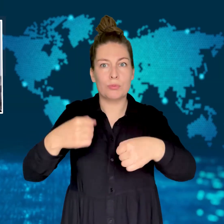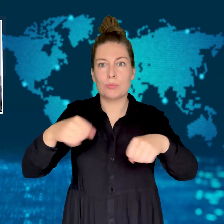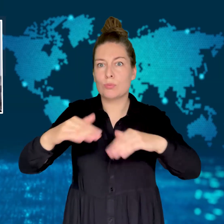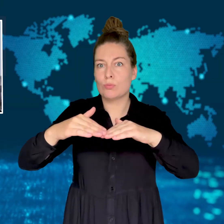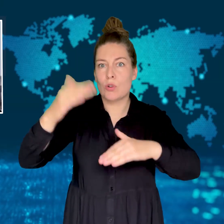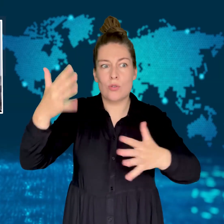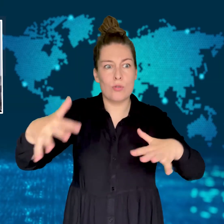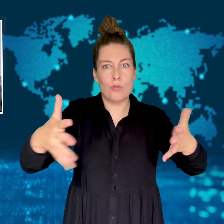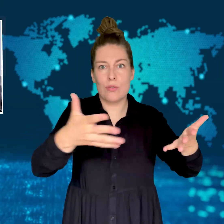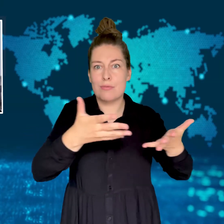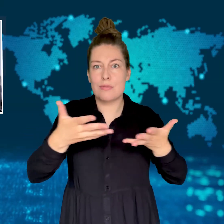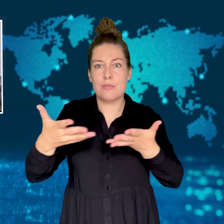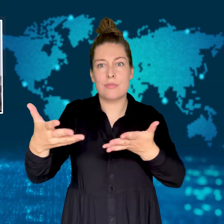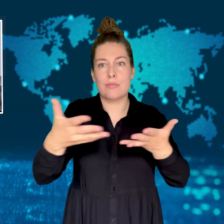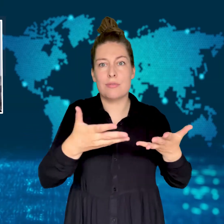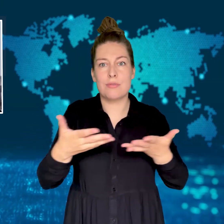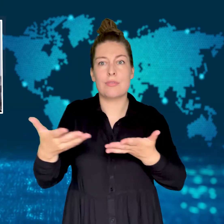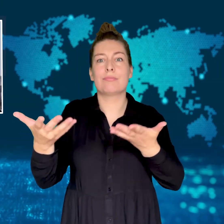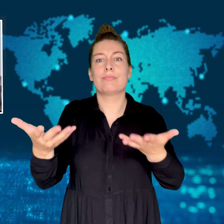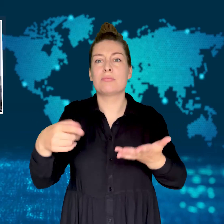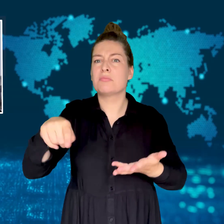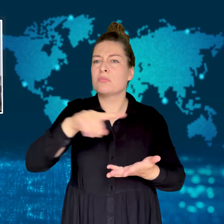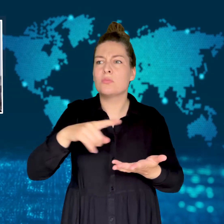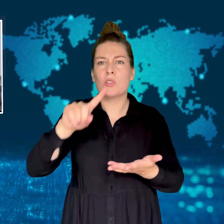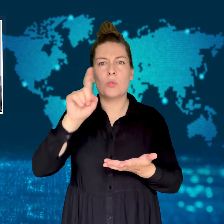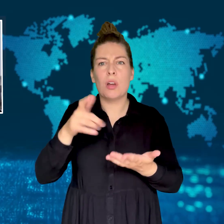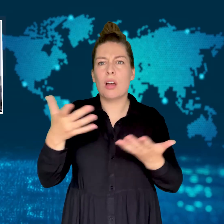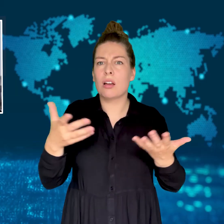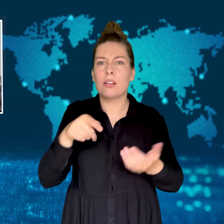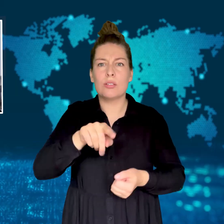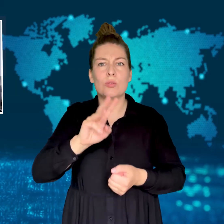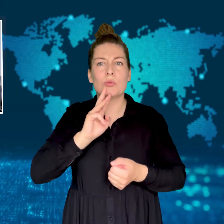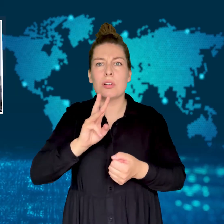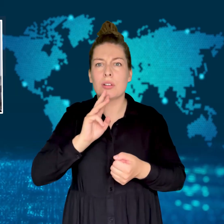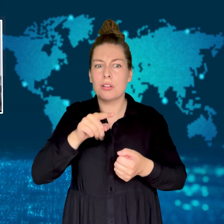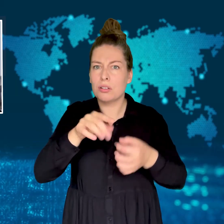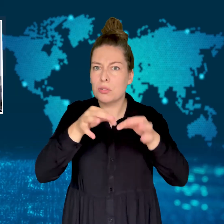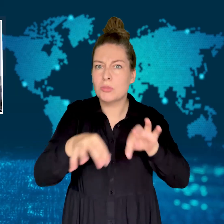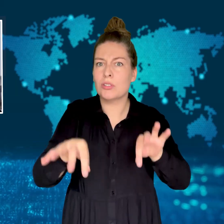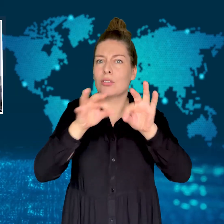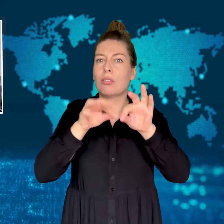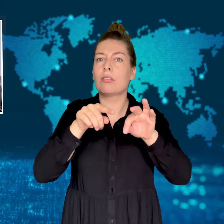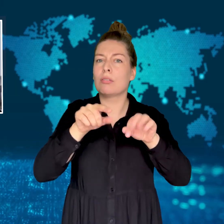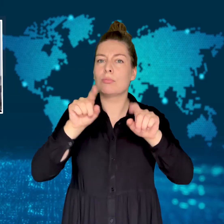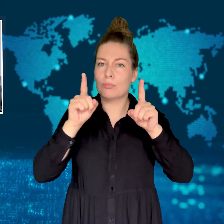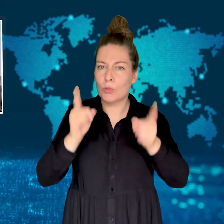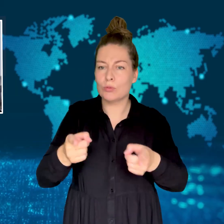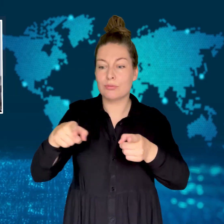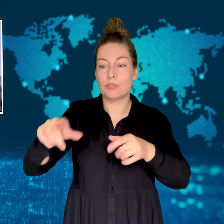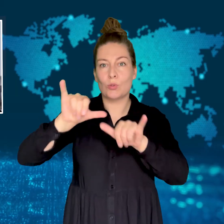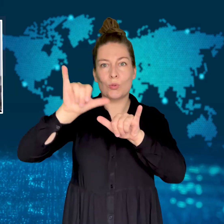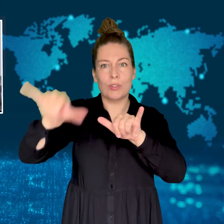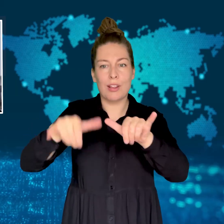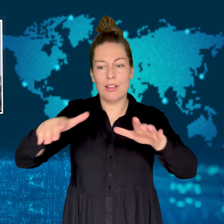The water used to be used for cooling the facility's nuclear reactors.